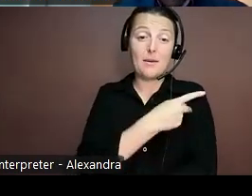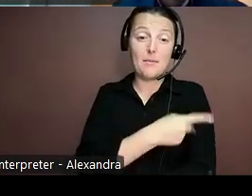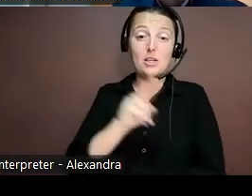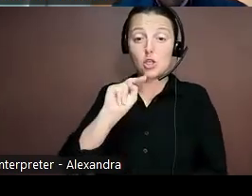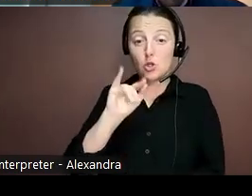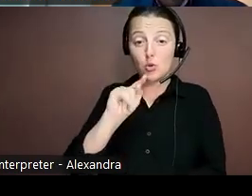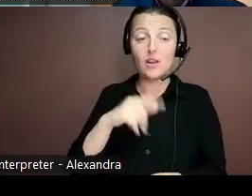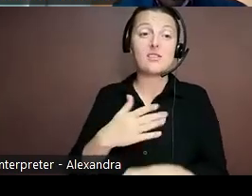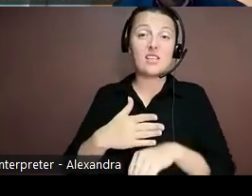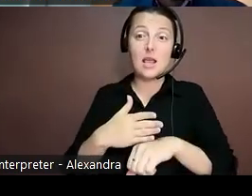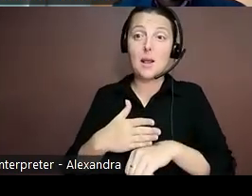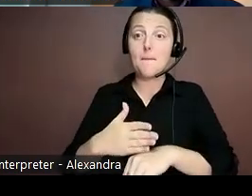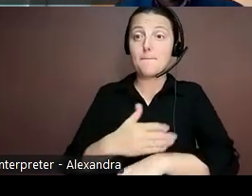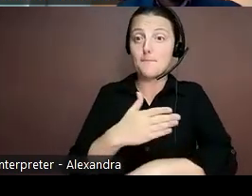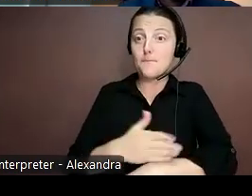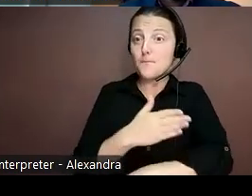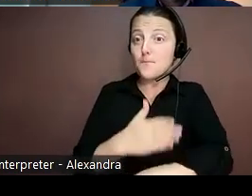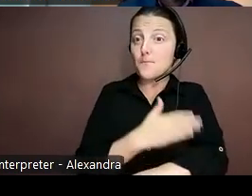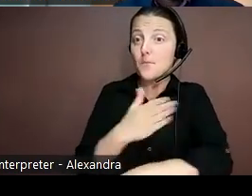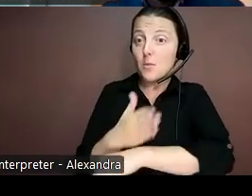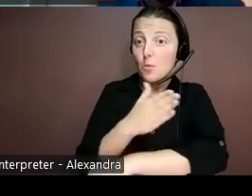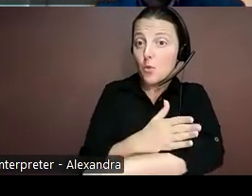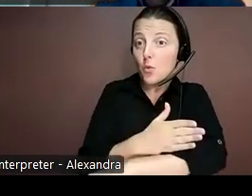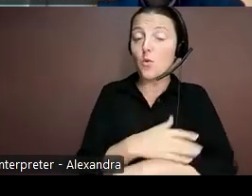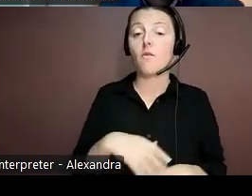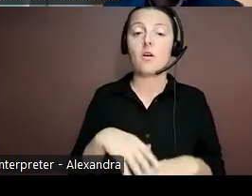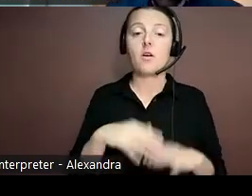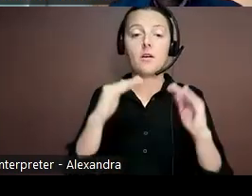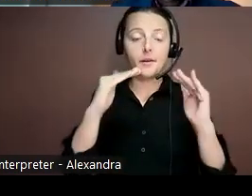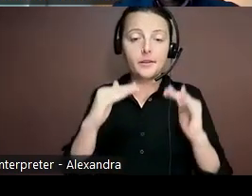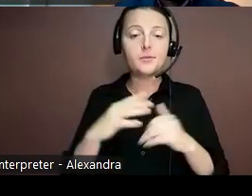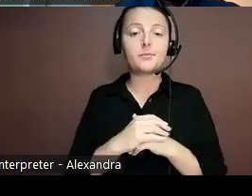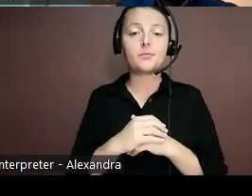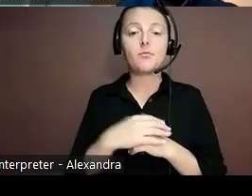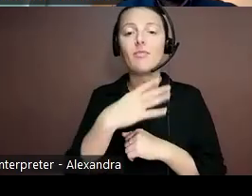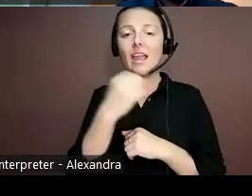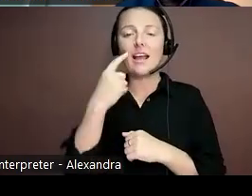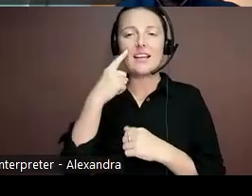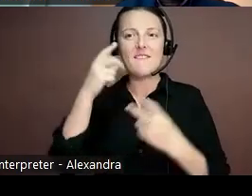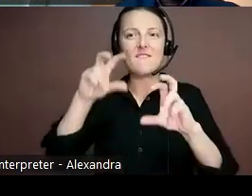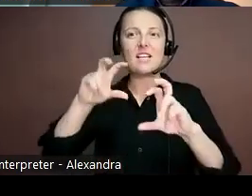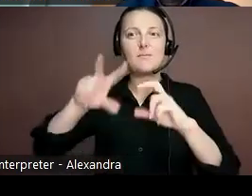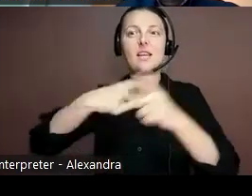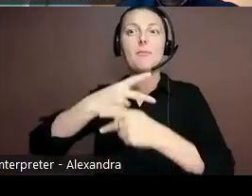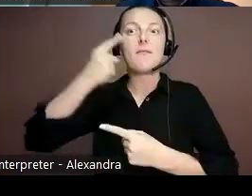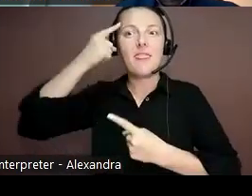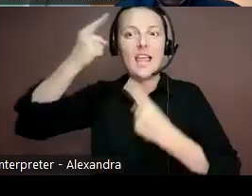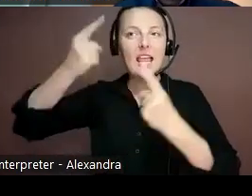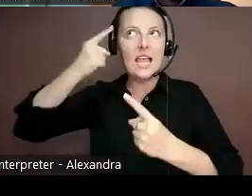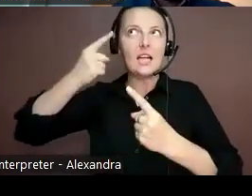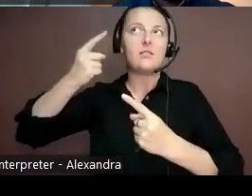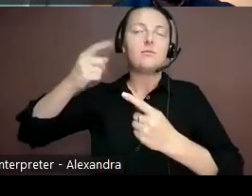but also investment in thinking uh at a uh at a systemwide level. Um you know the every discipline